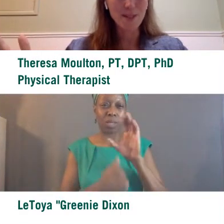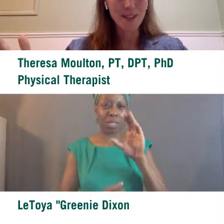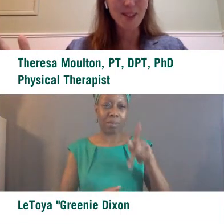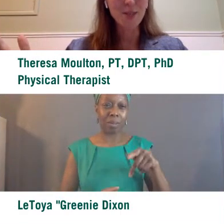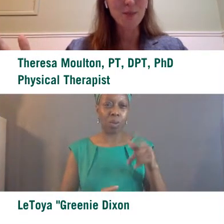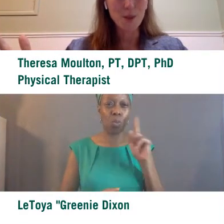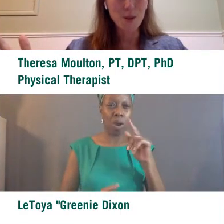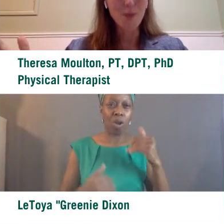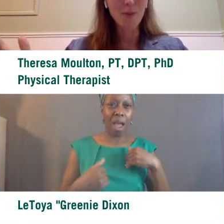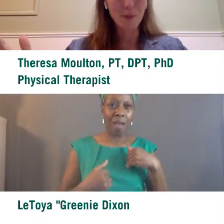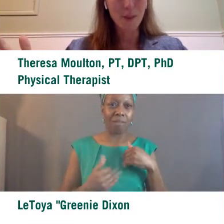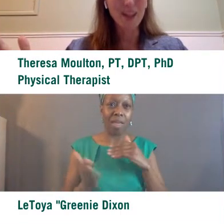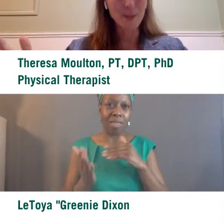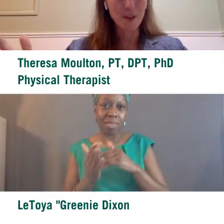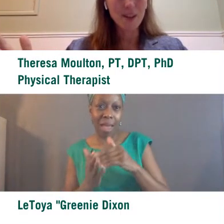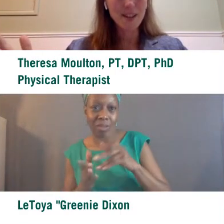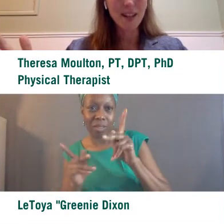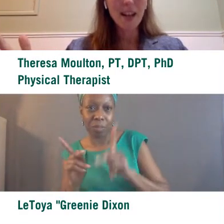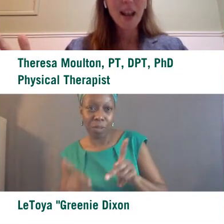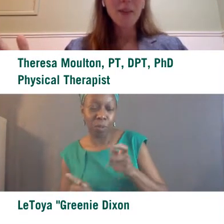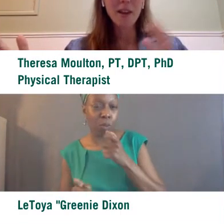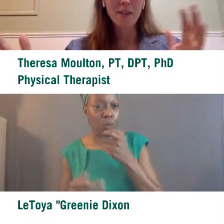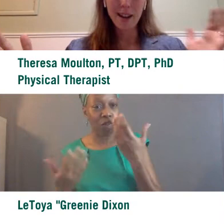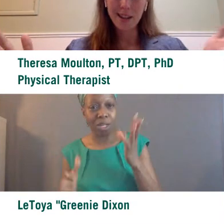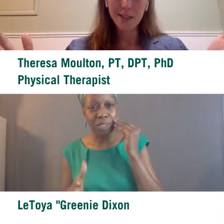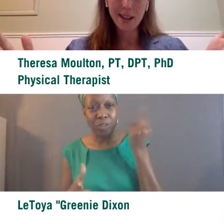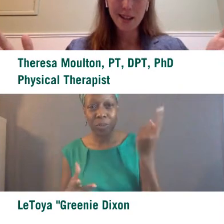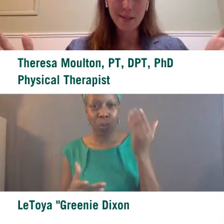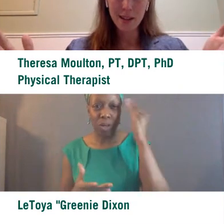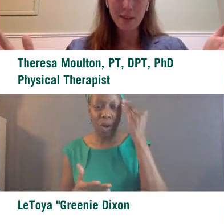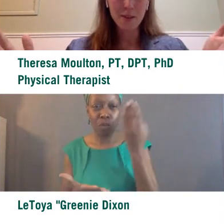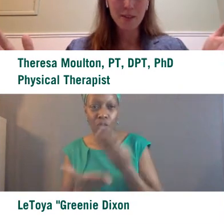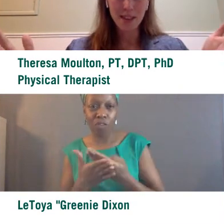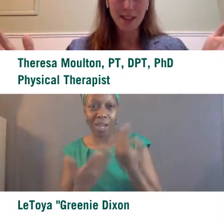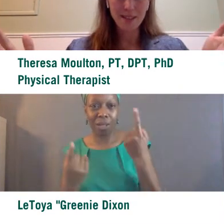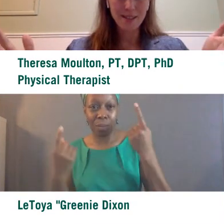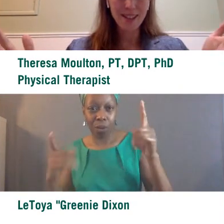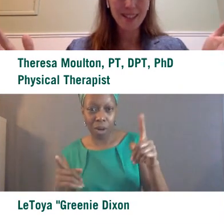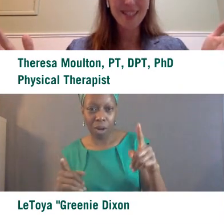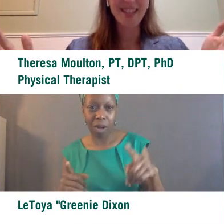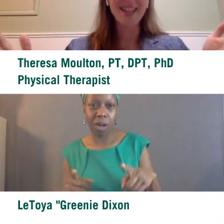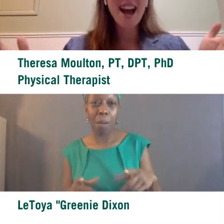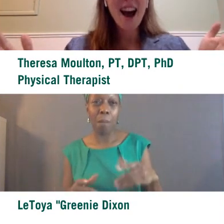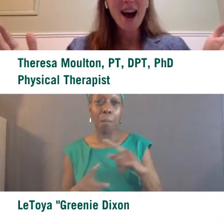have done this, we know for a fact it works. And we have kind of a lot on my neighbor's aunt did this.